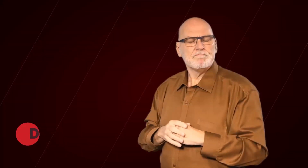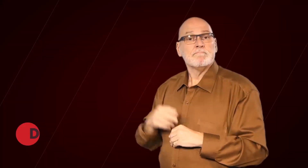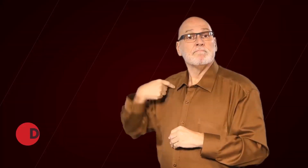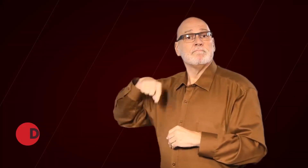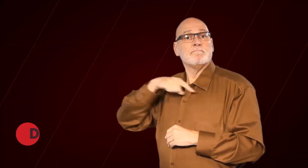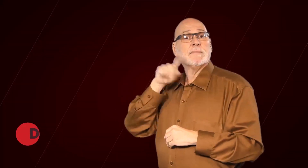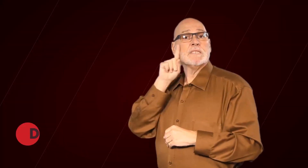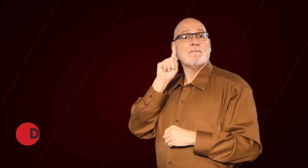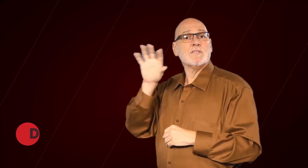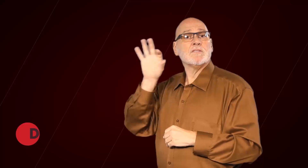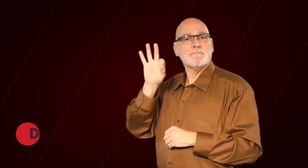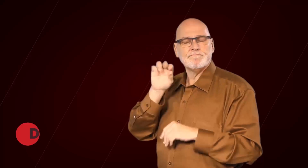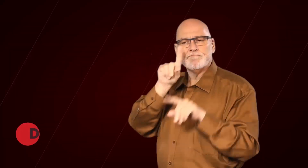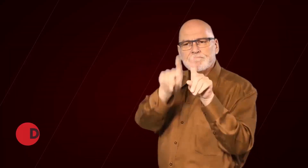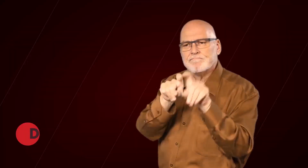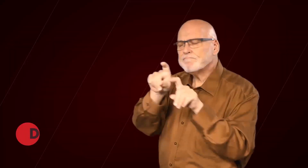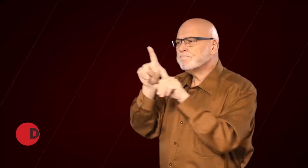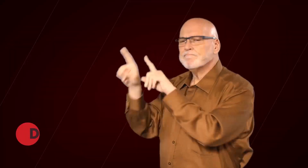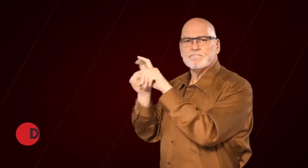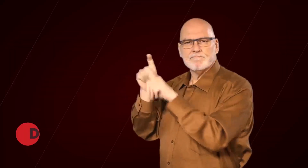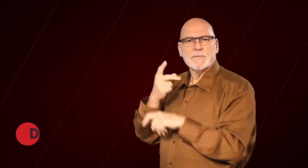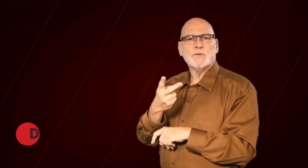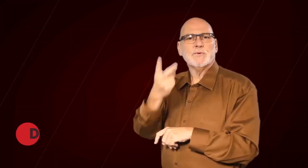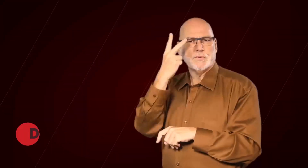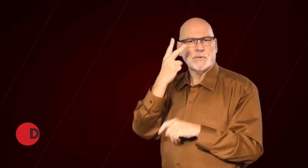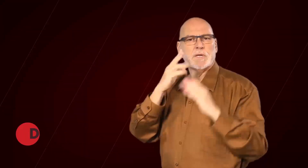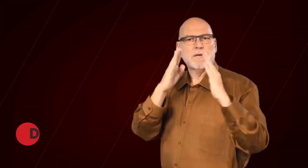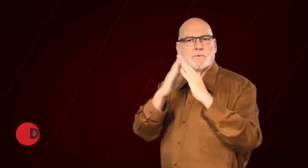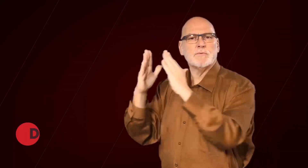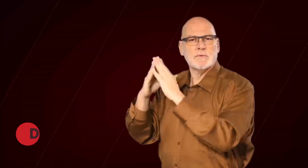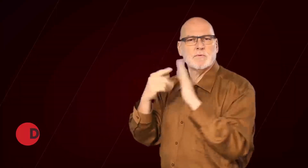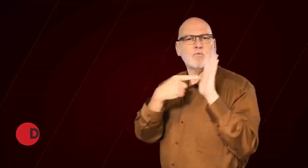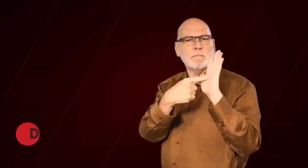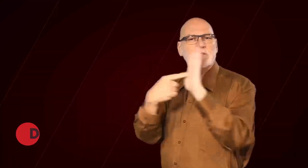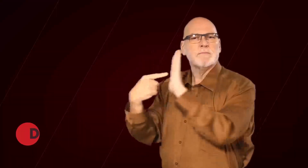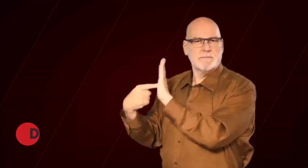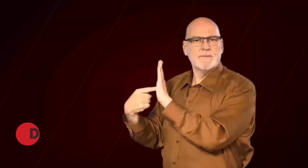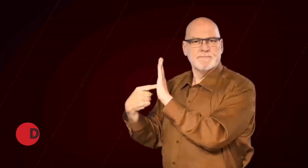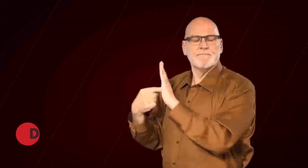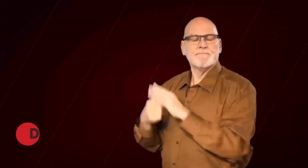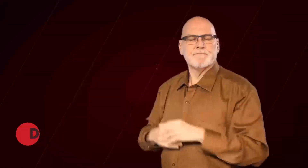DeafDots asked two community representatives.